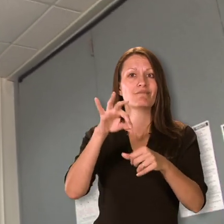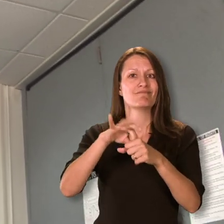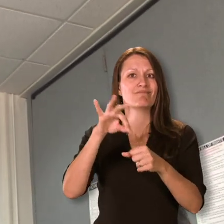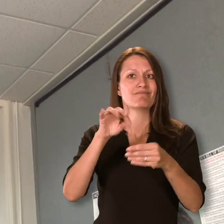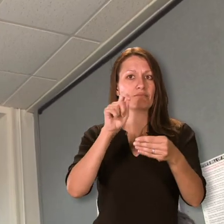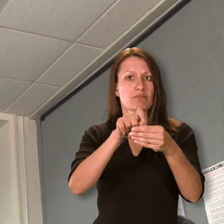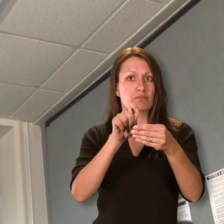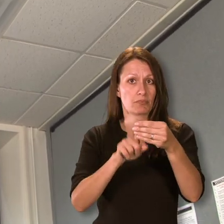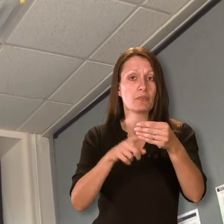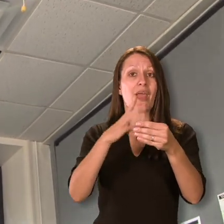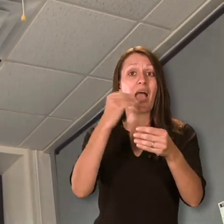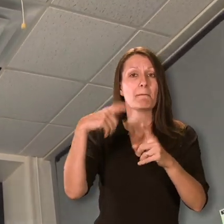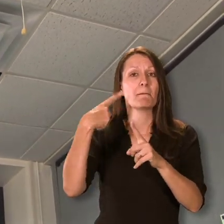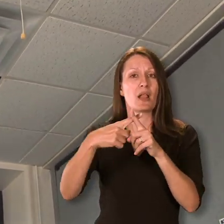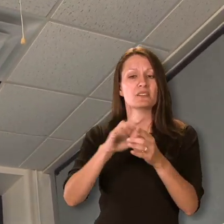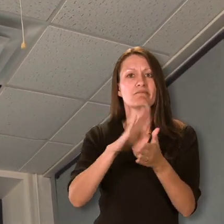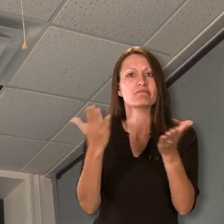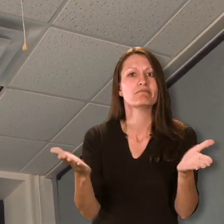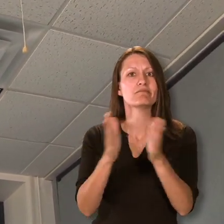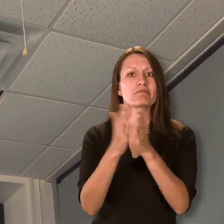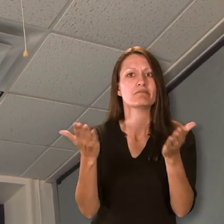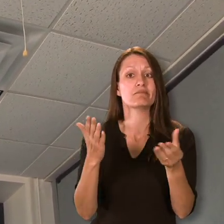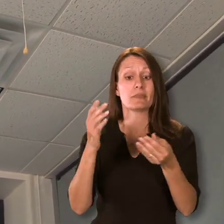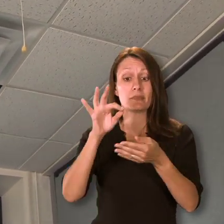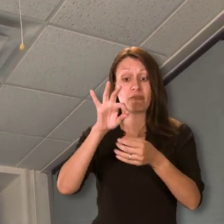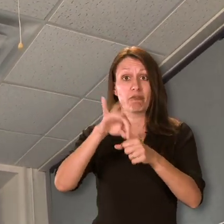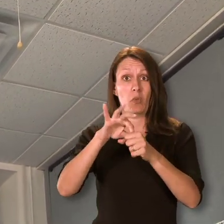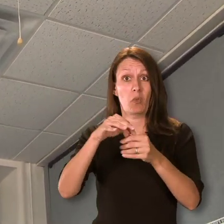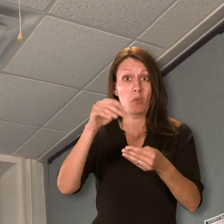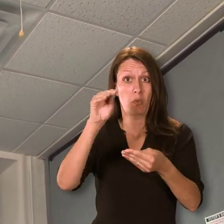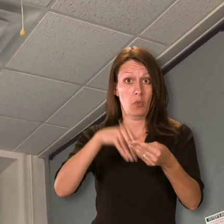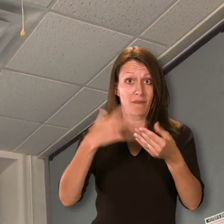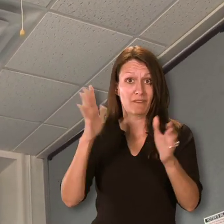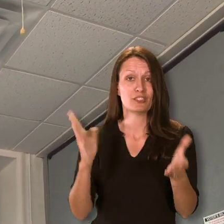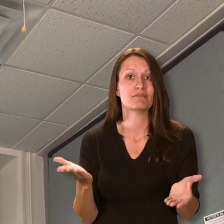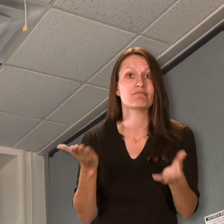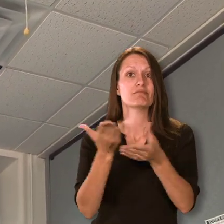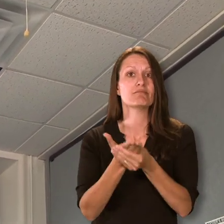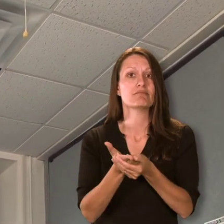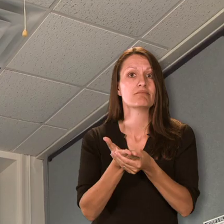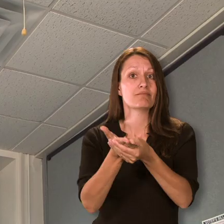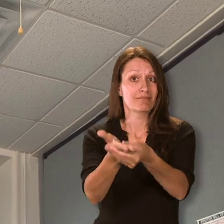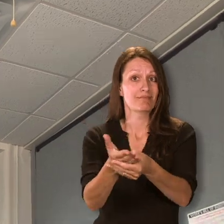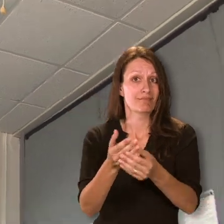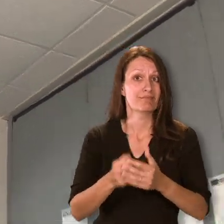to hold your completed ballot.